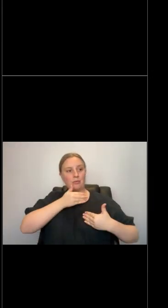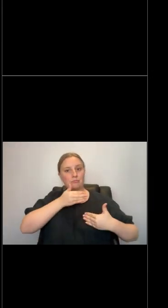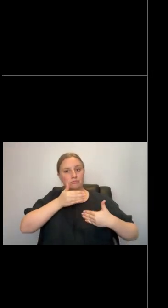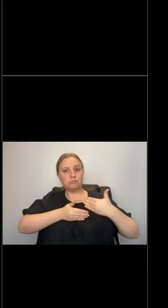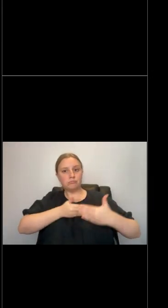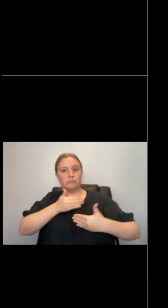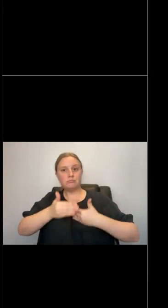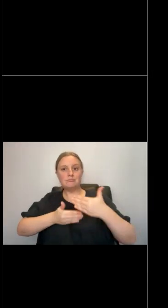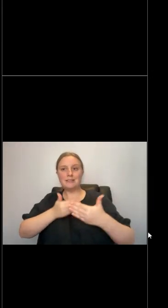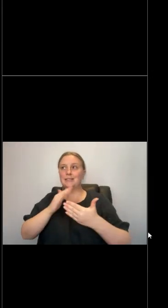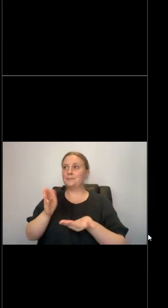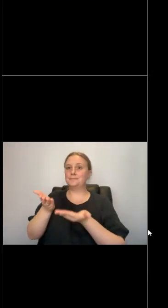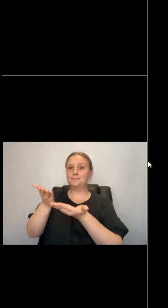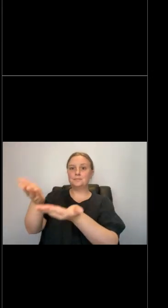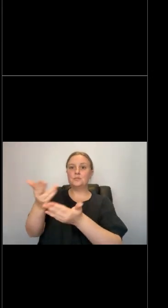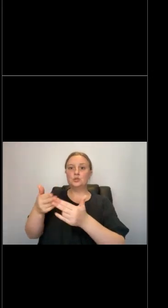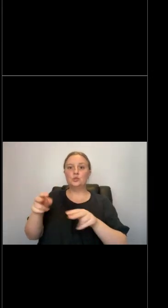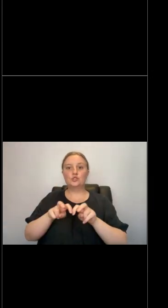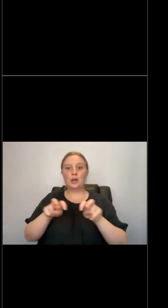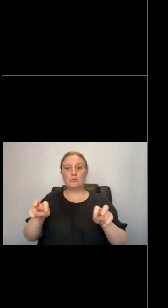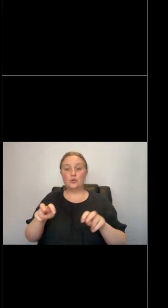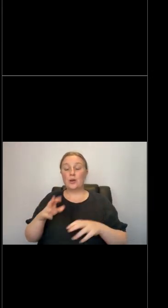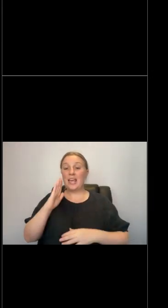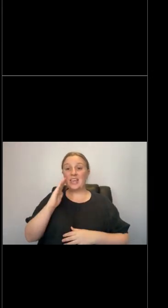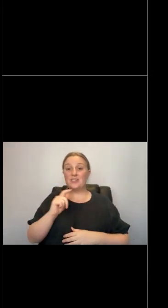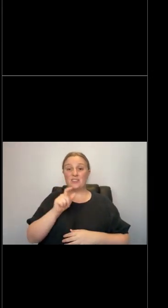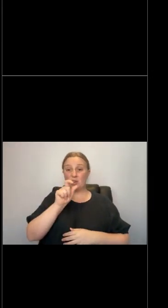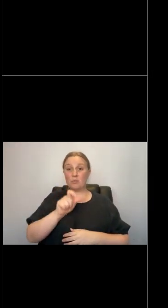going to attend, it's a really good way to help